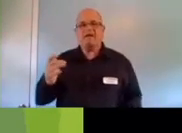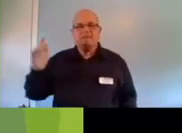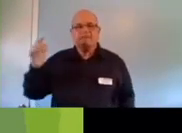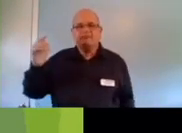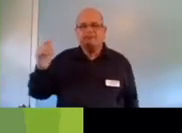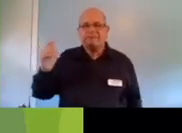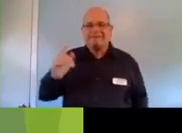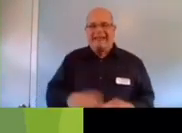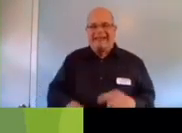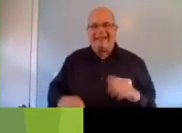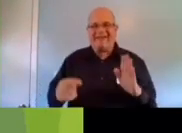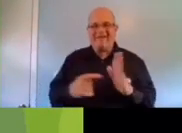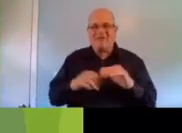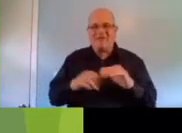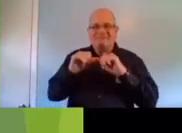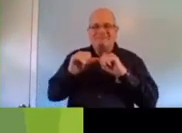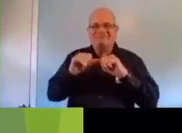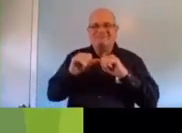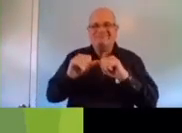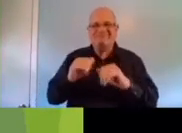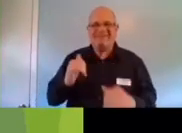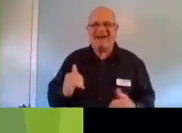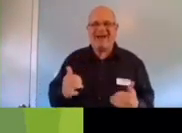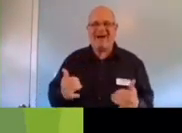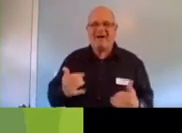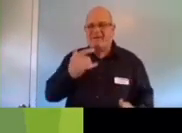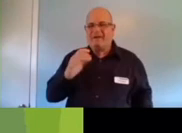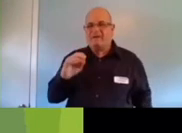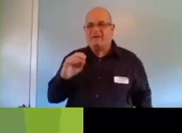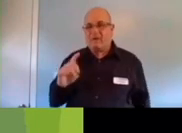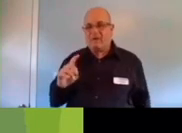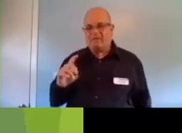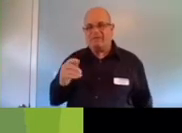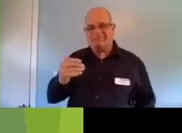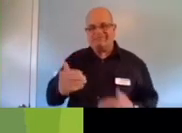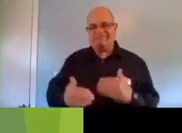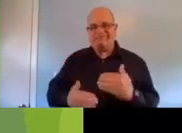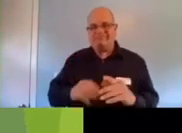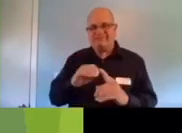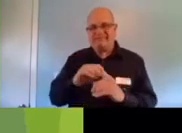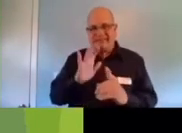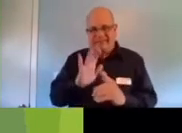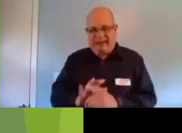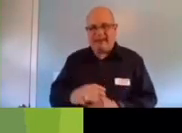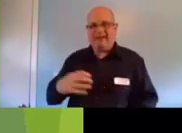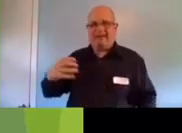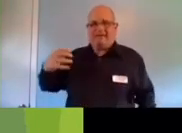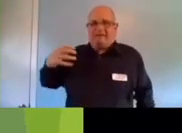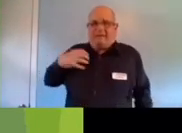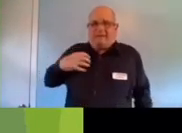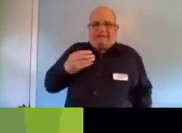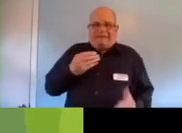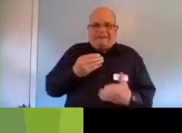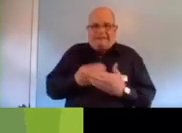can't afford now because COVID has so impacted them economically that they honestly cannot